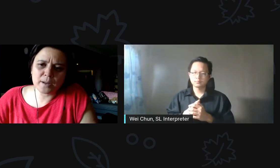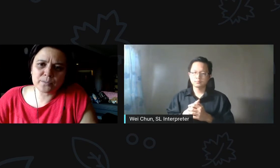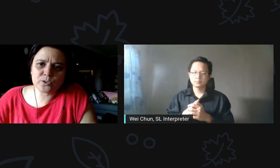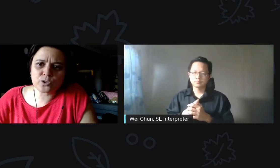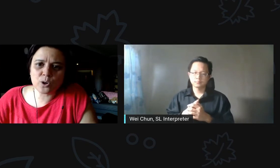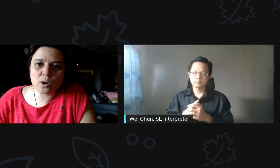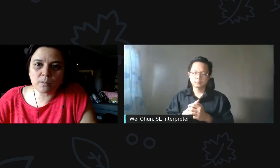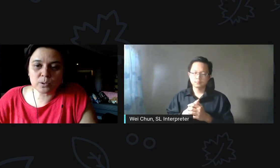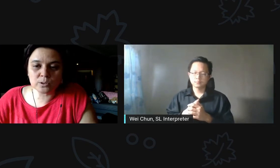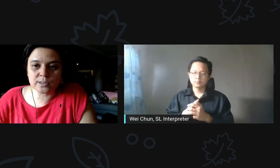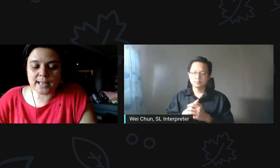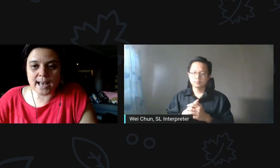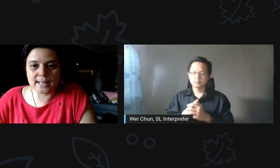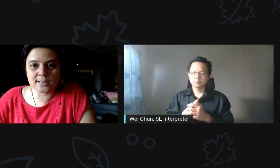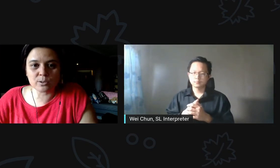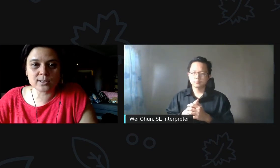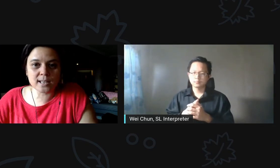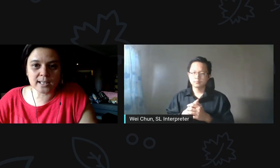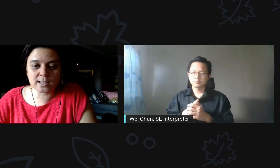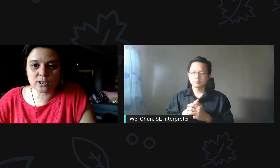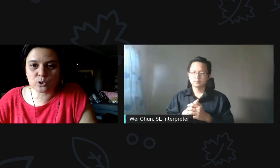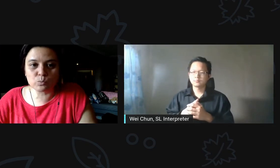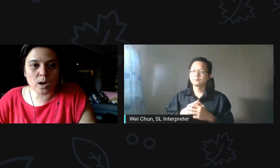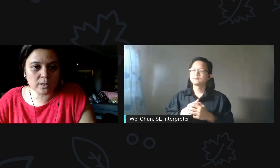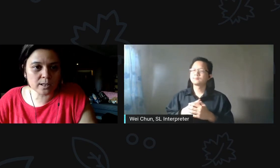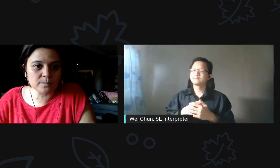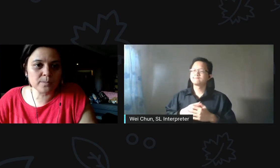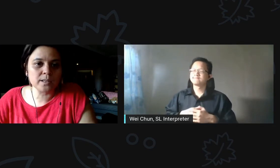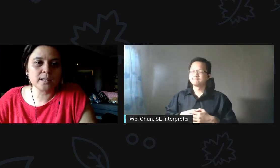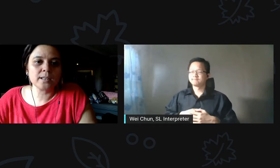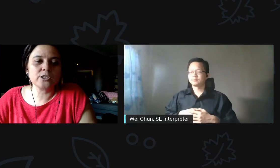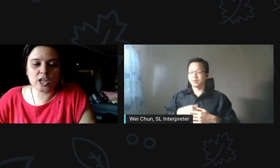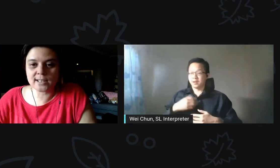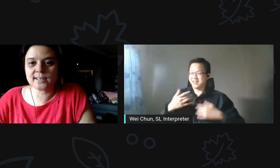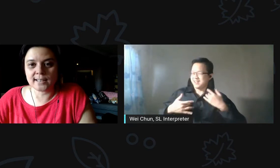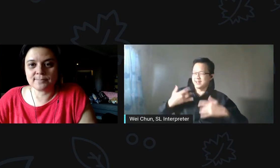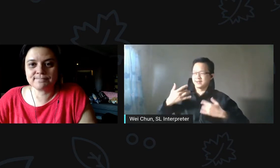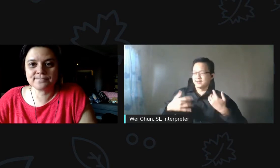I’m so humbled and so excited to welcome Jc.